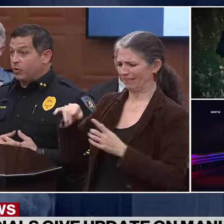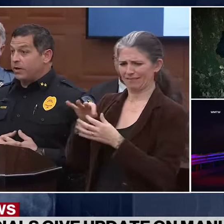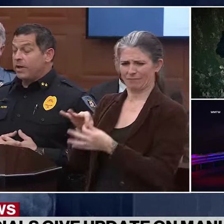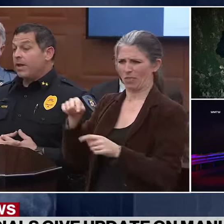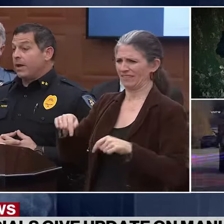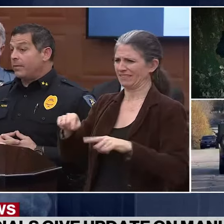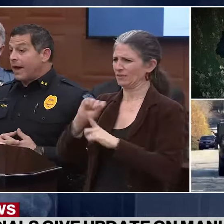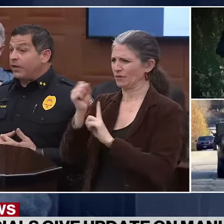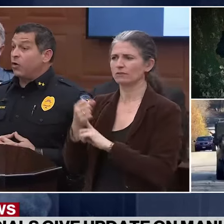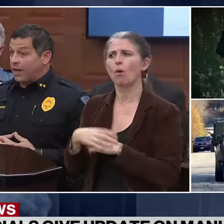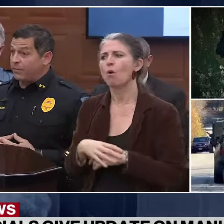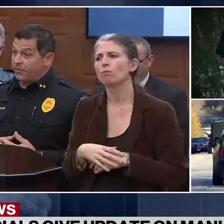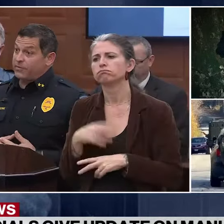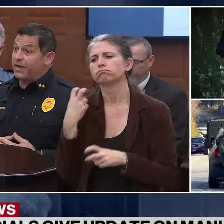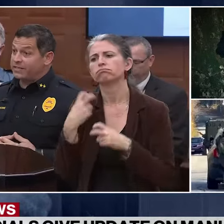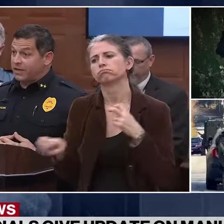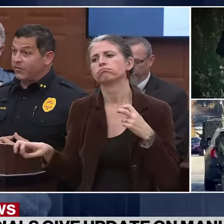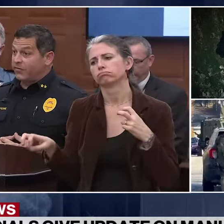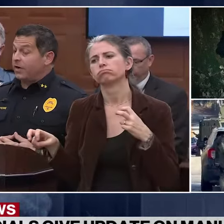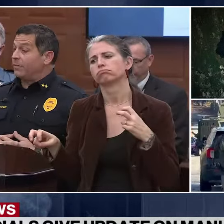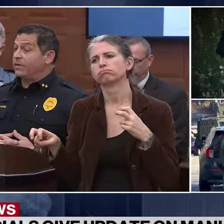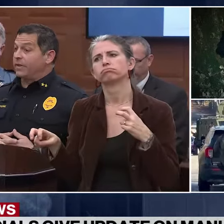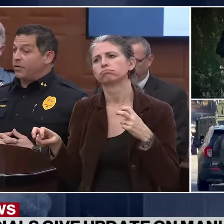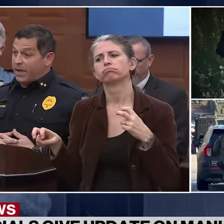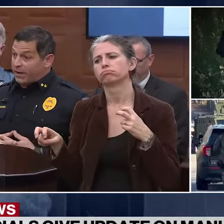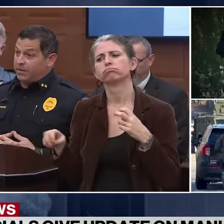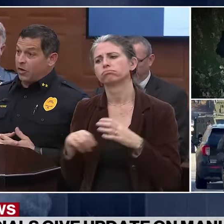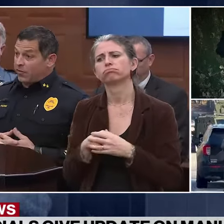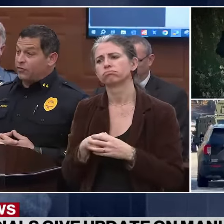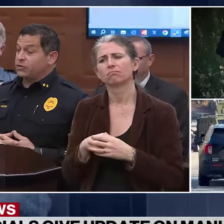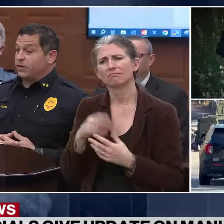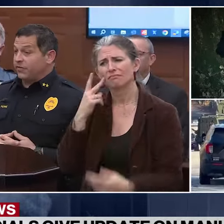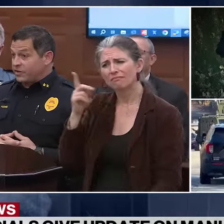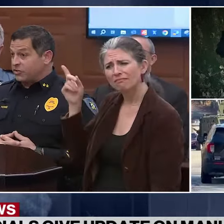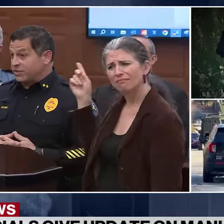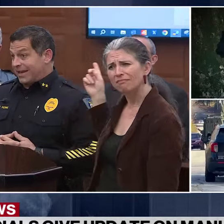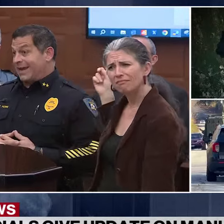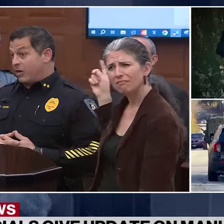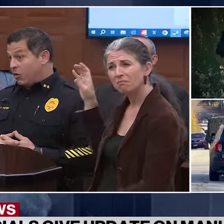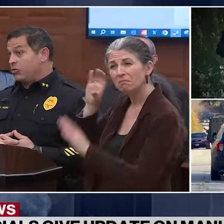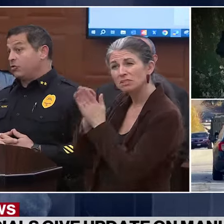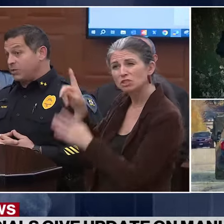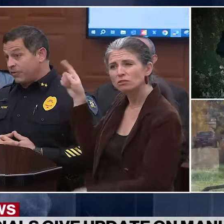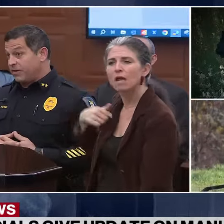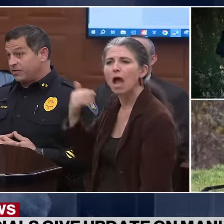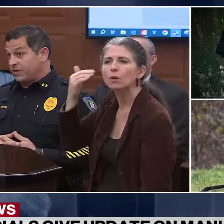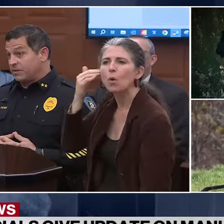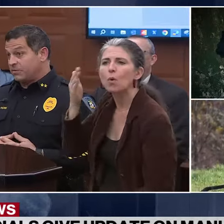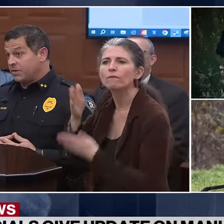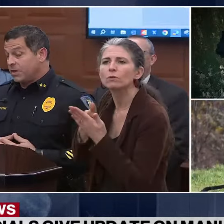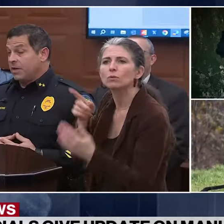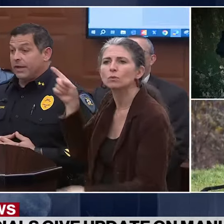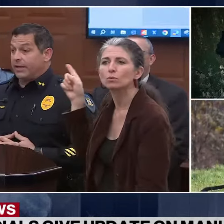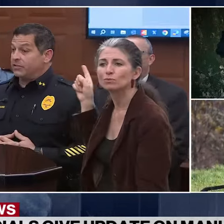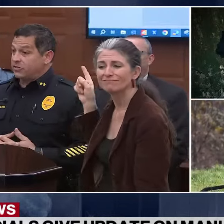LOOKS PATCHY. IT'S BEEN VERY DIFFICULT, CAN TELL YOU THAT FOR CERTAIN. SEEING THESE PICTURES COME UP ON THE ON THE BOARD.